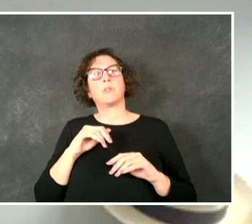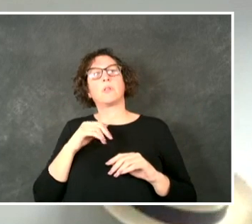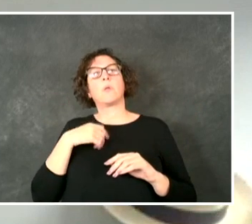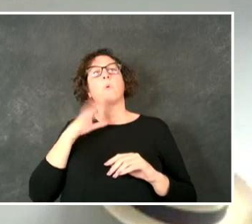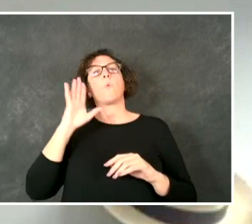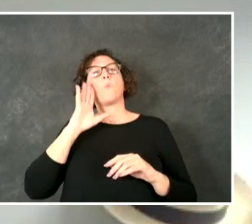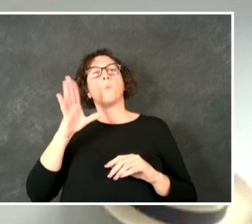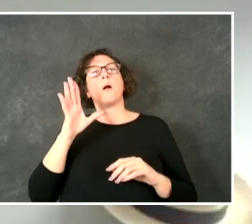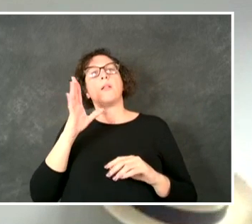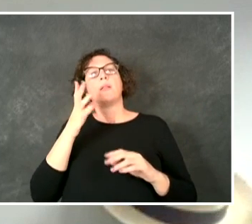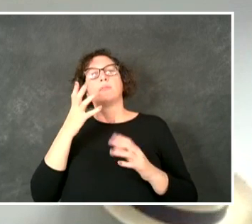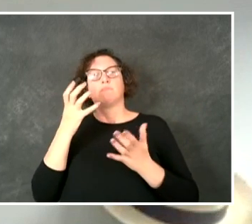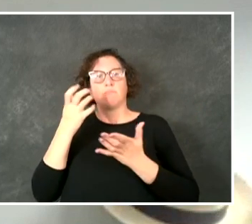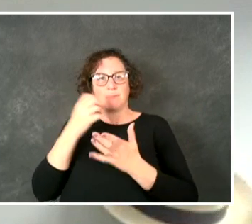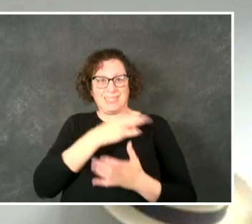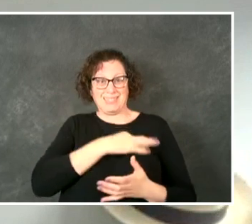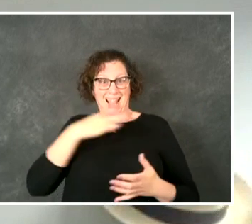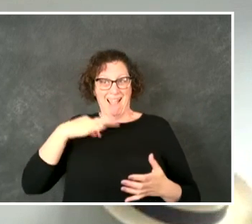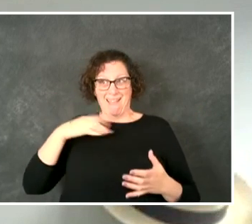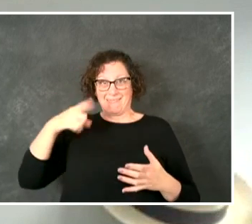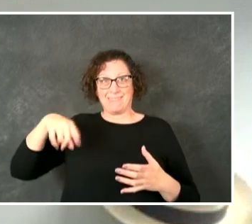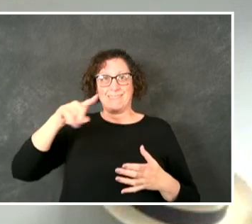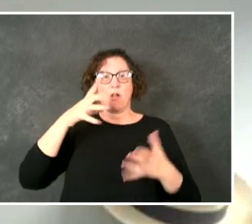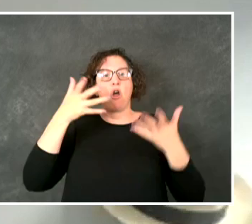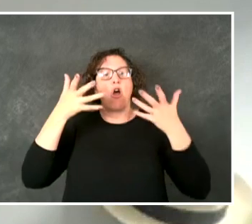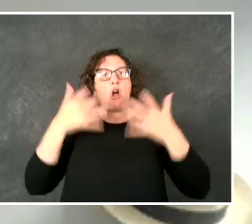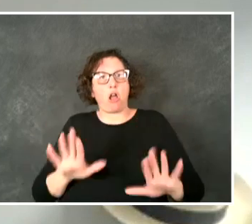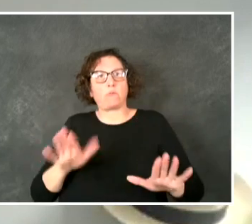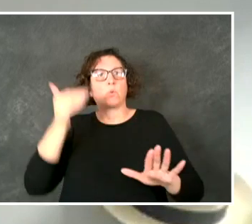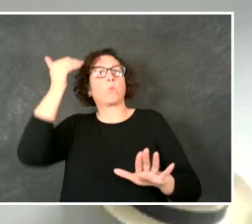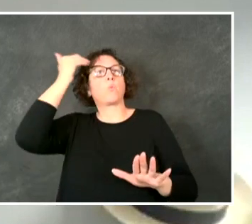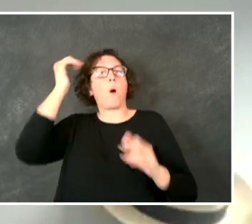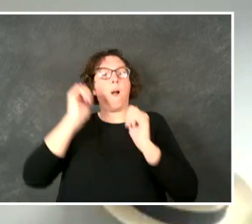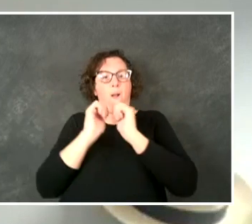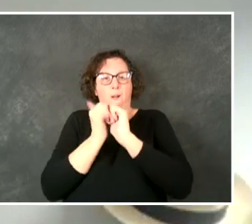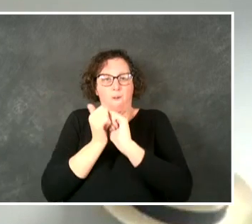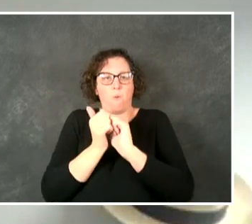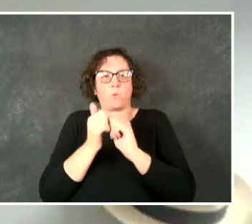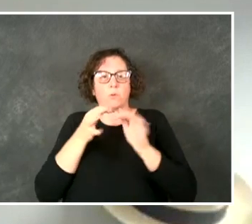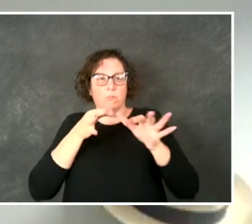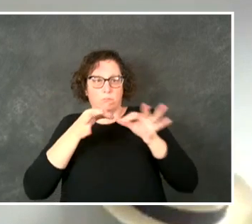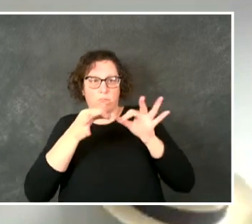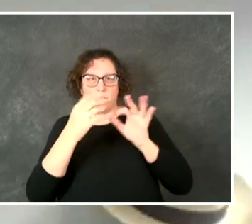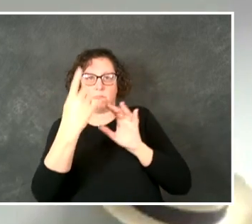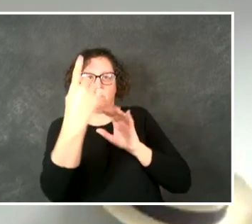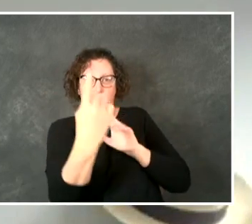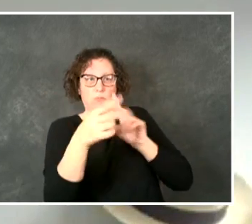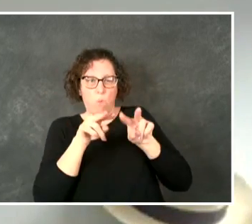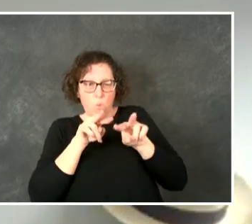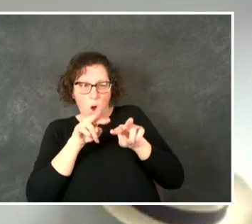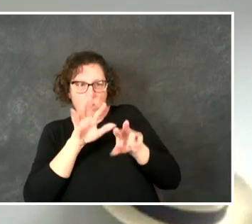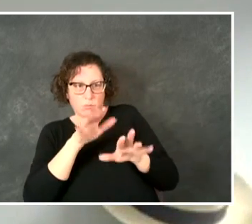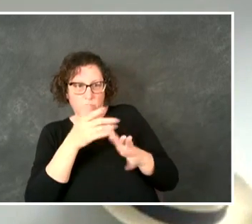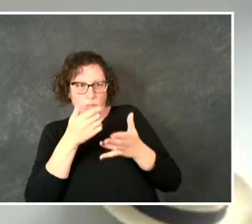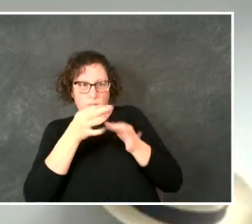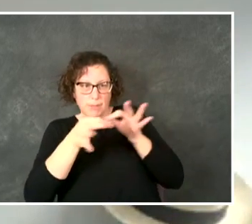TO BE TESTED AND WHO ARE THERE FOR VERY FAMILIAR WITH THE PROCEDURE. WE MAY ALLOW THEM GO INTO A